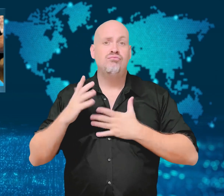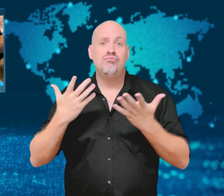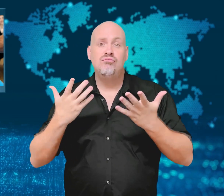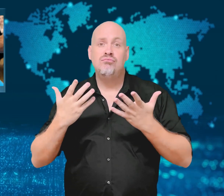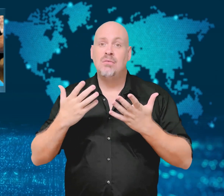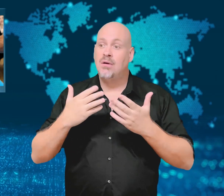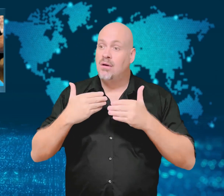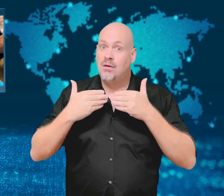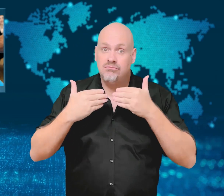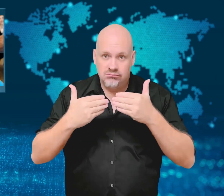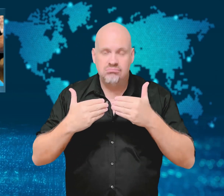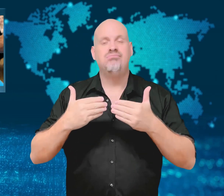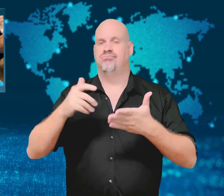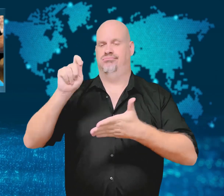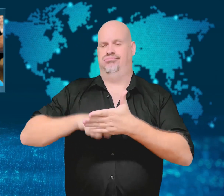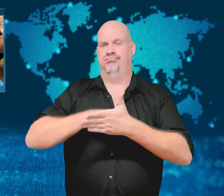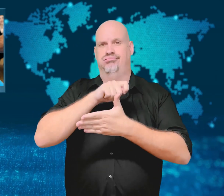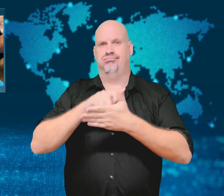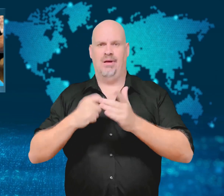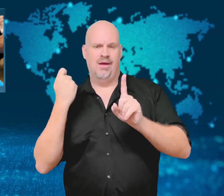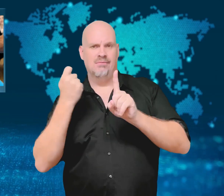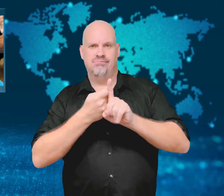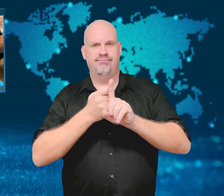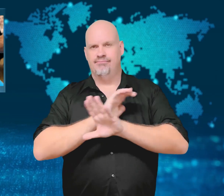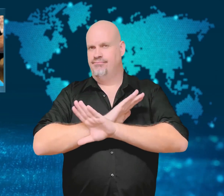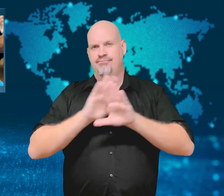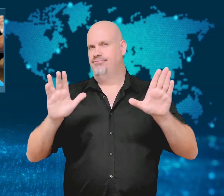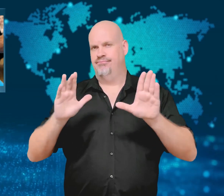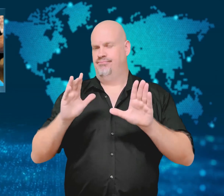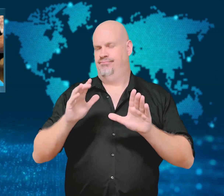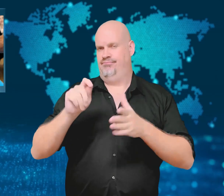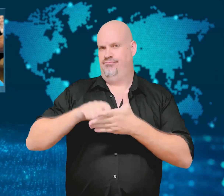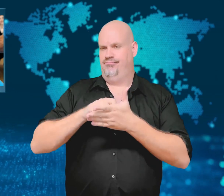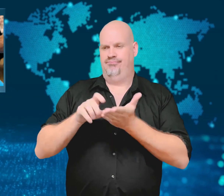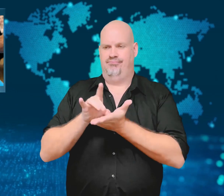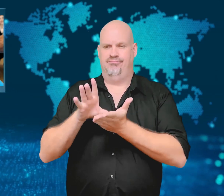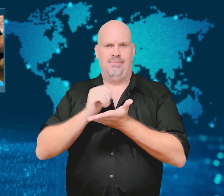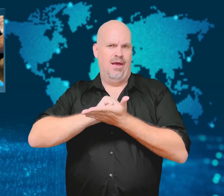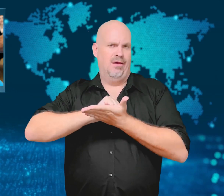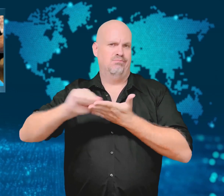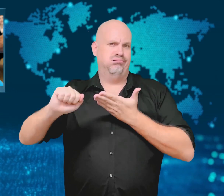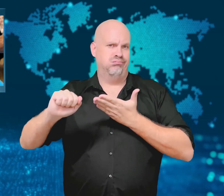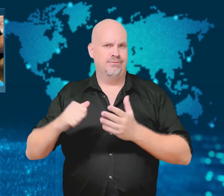People hope that Netanyahu's victory is the end of